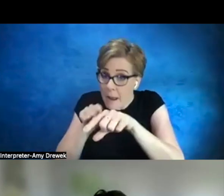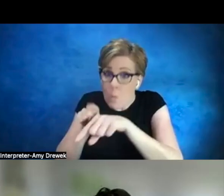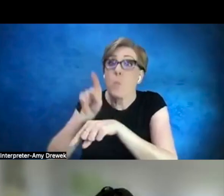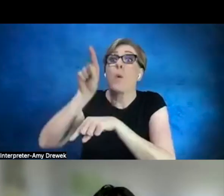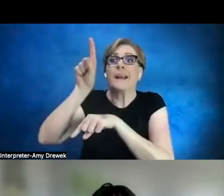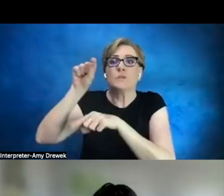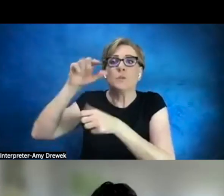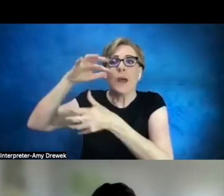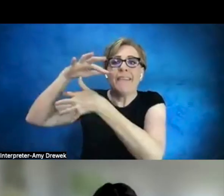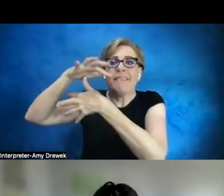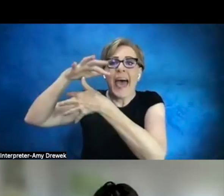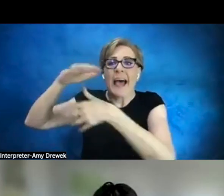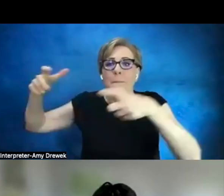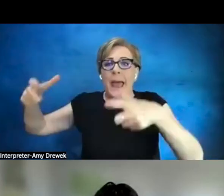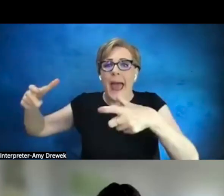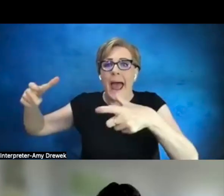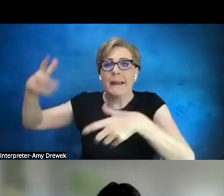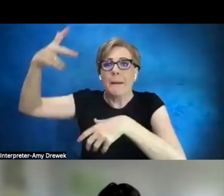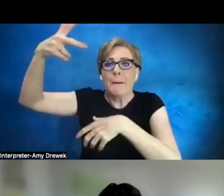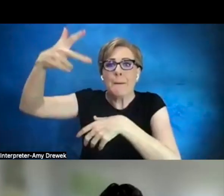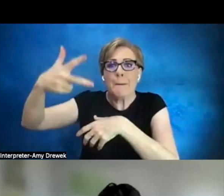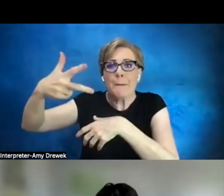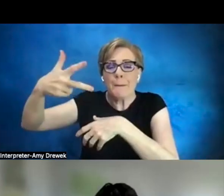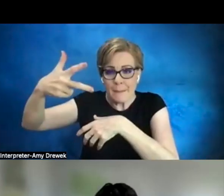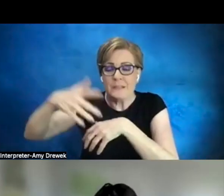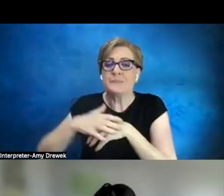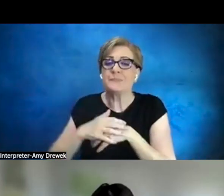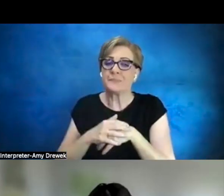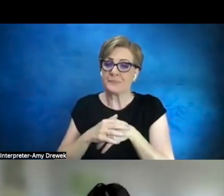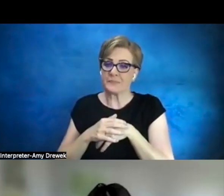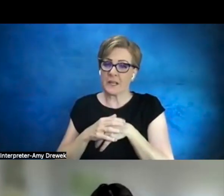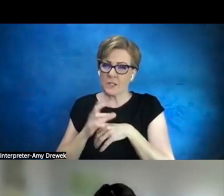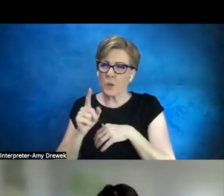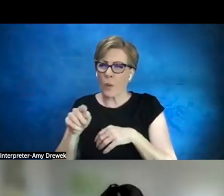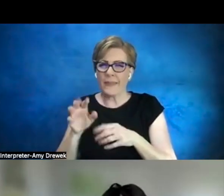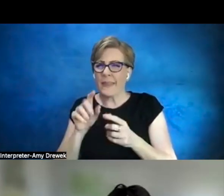lands and I think even see the helicopters. And they followed a select group of mentors.